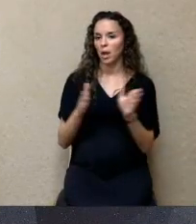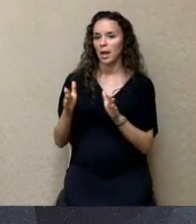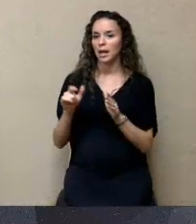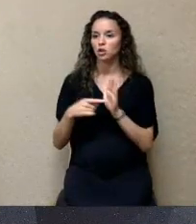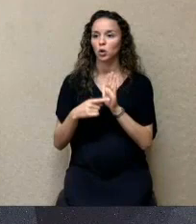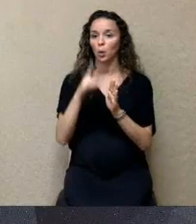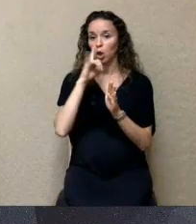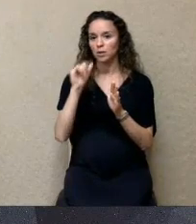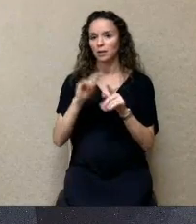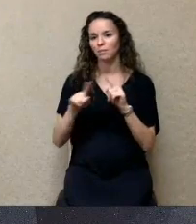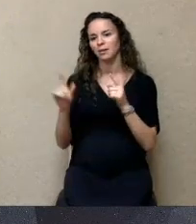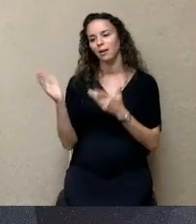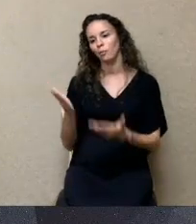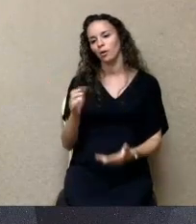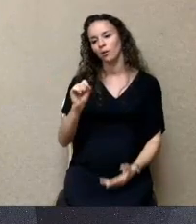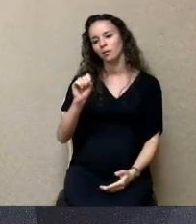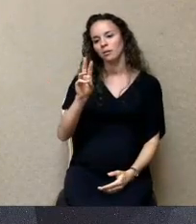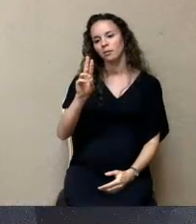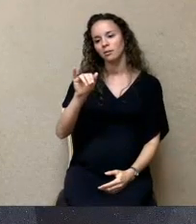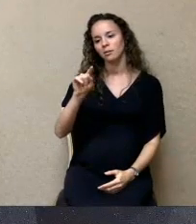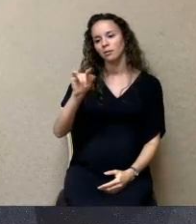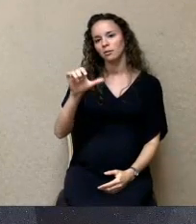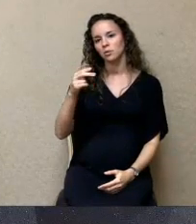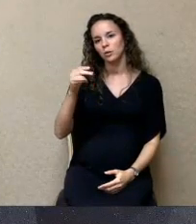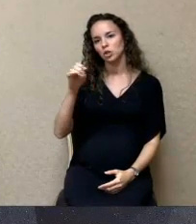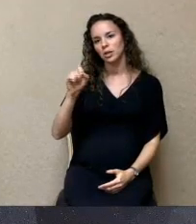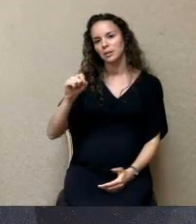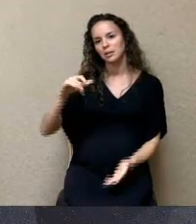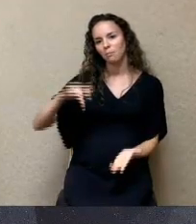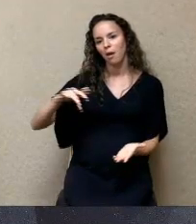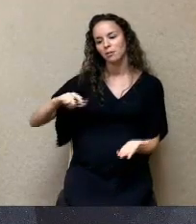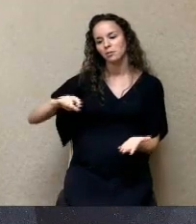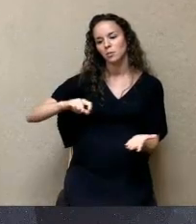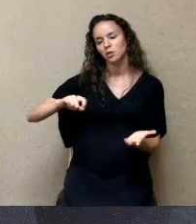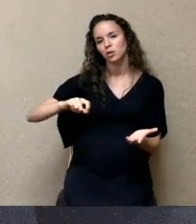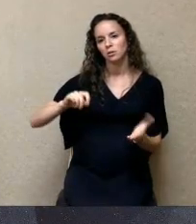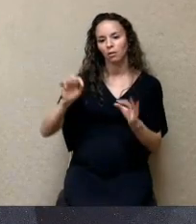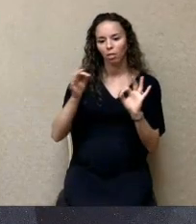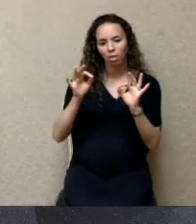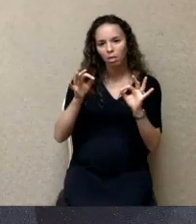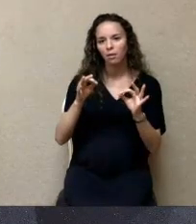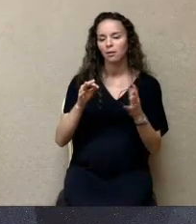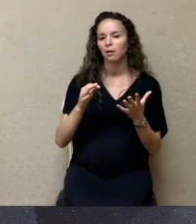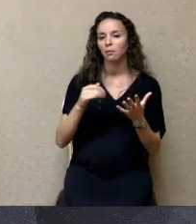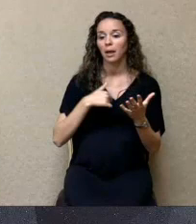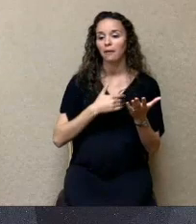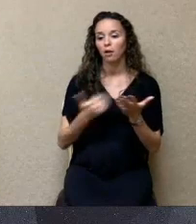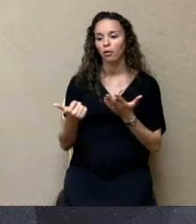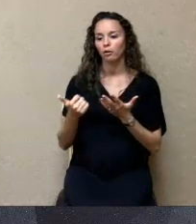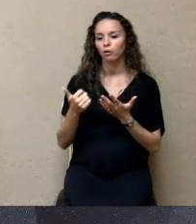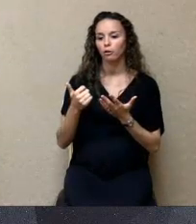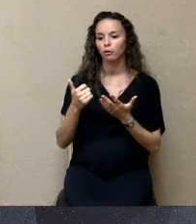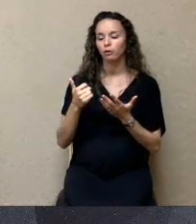I just don't have the switches and things with, but I did bring several different types of touchscreen. And I have some key guards.